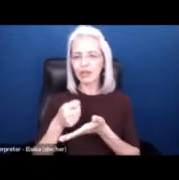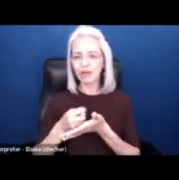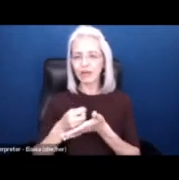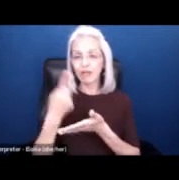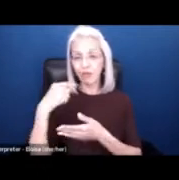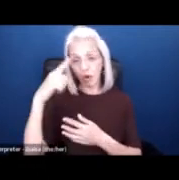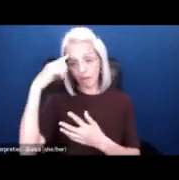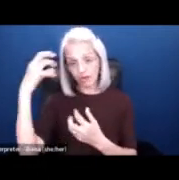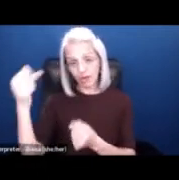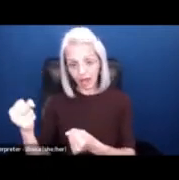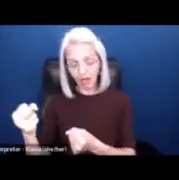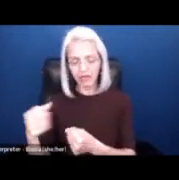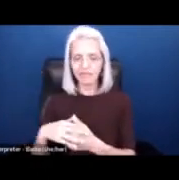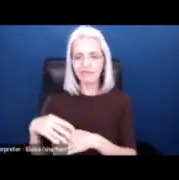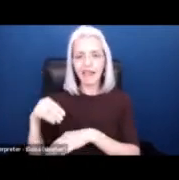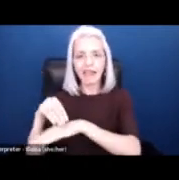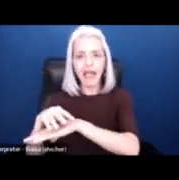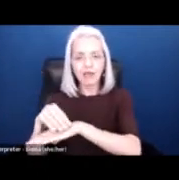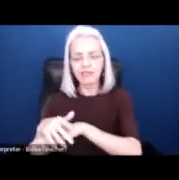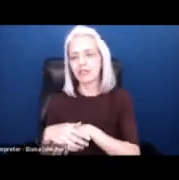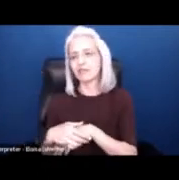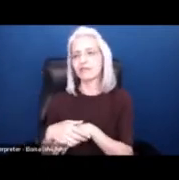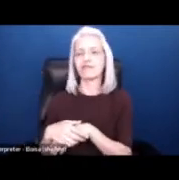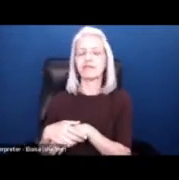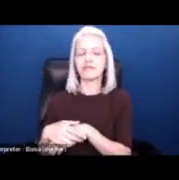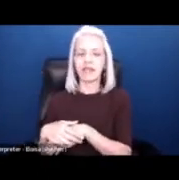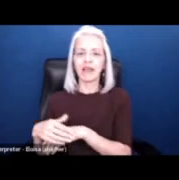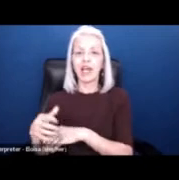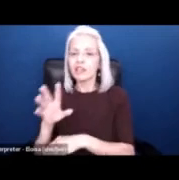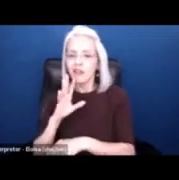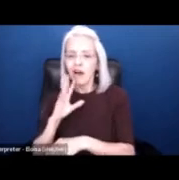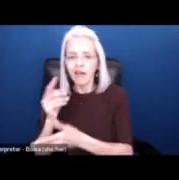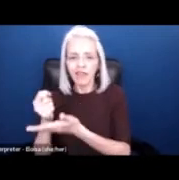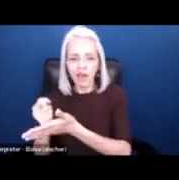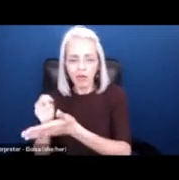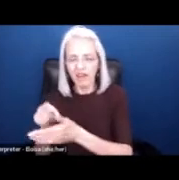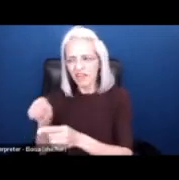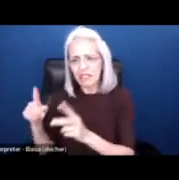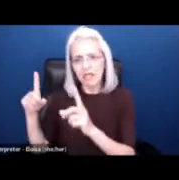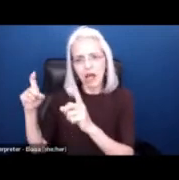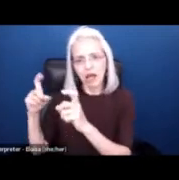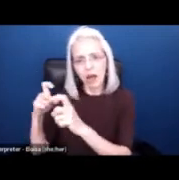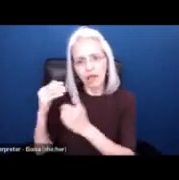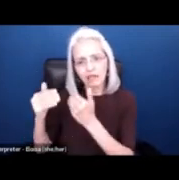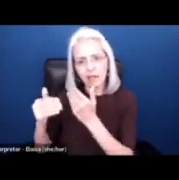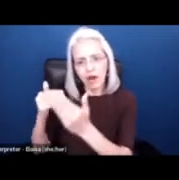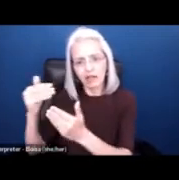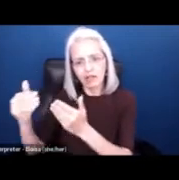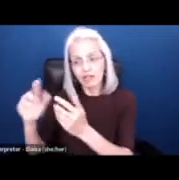psychotherapy or talk therapy is a very cognitively complex process that aims to improving a